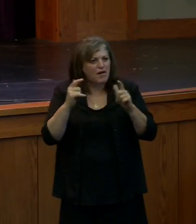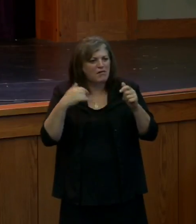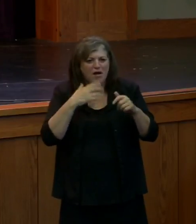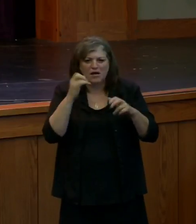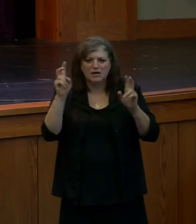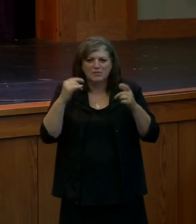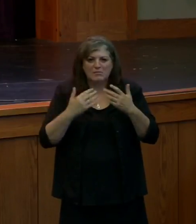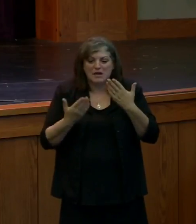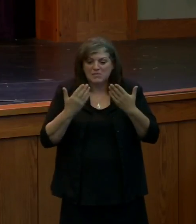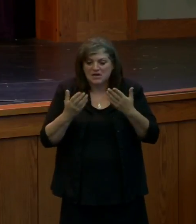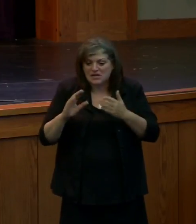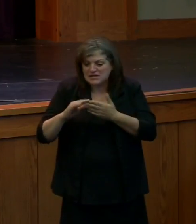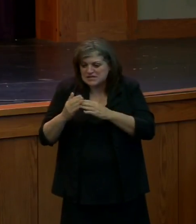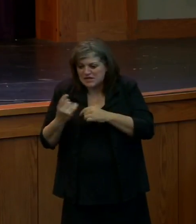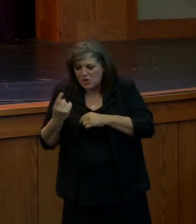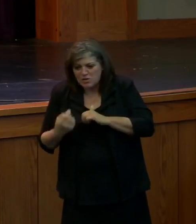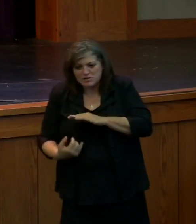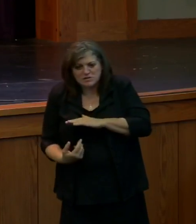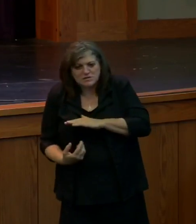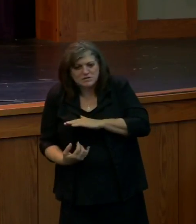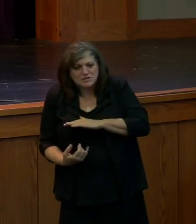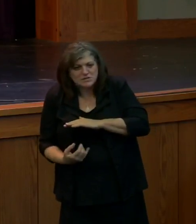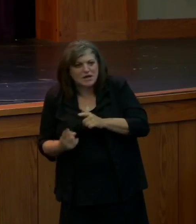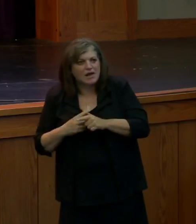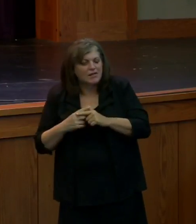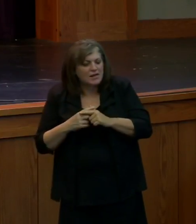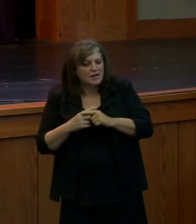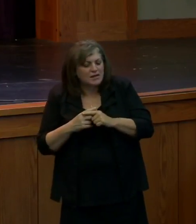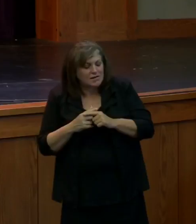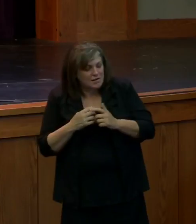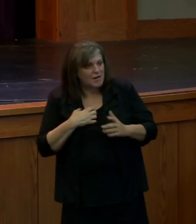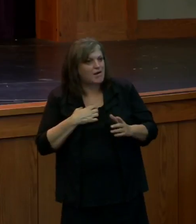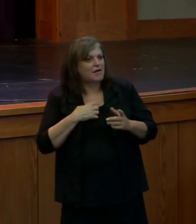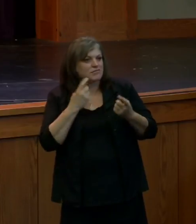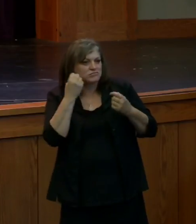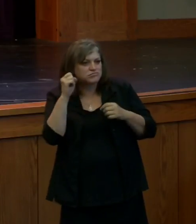CITY SIMMERING ALL OF THE TIME AS IT HAS BEEN FOR ME BUT THE